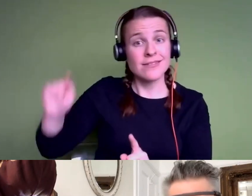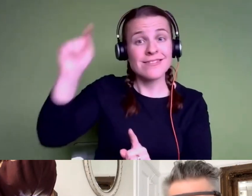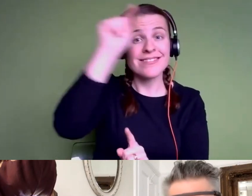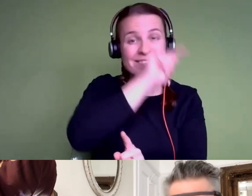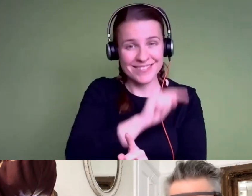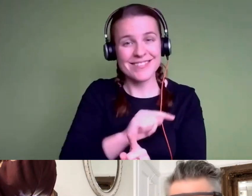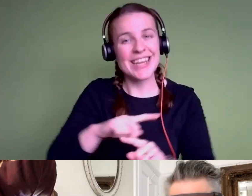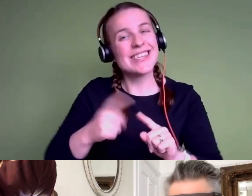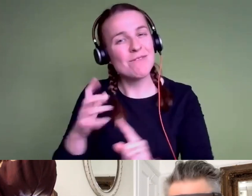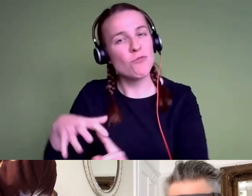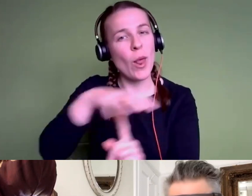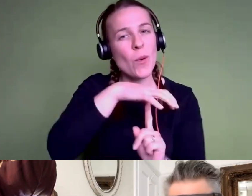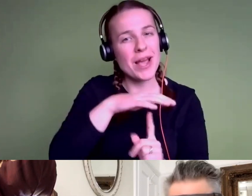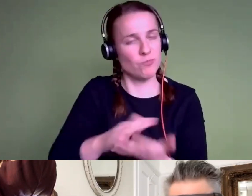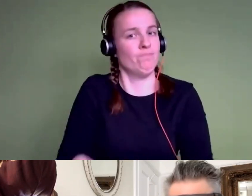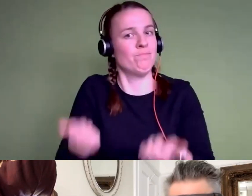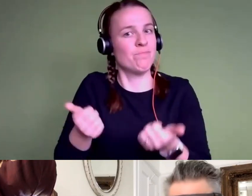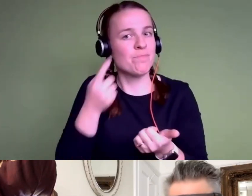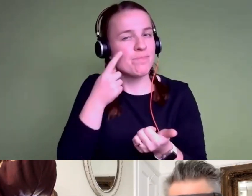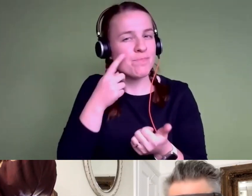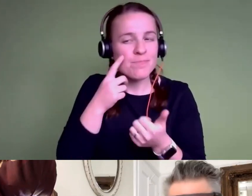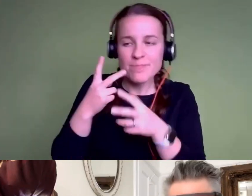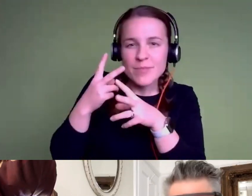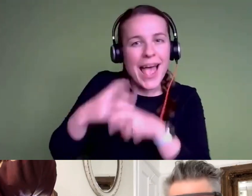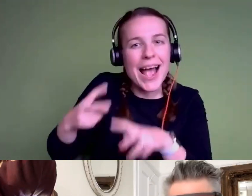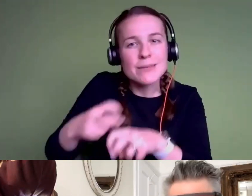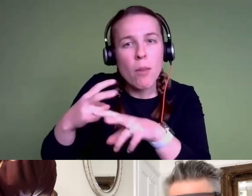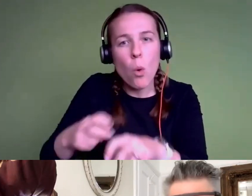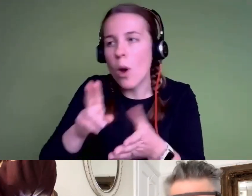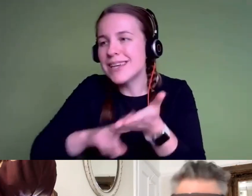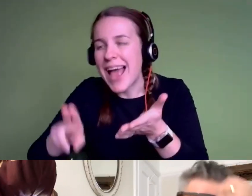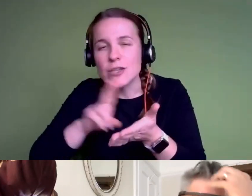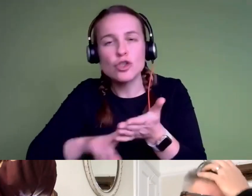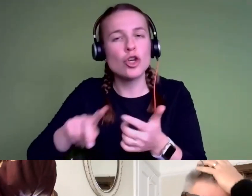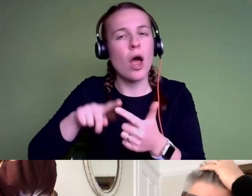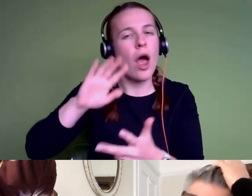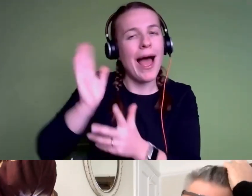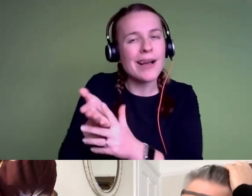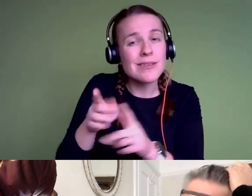discussion with the National trust as well, to have internal garden placed within their gardens, and locations